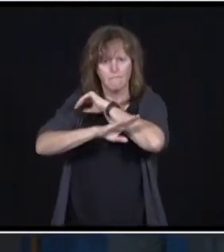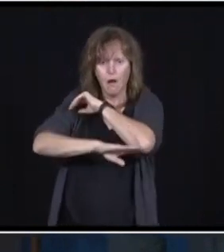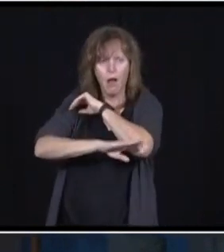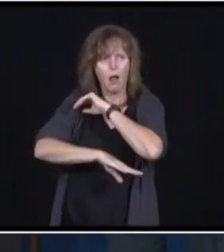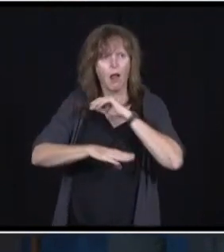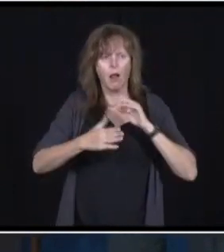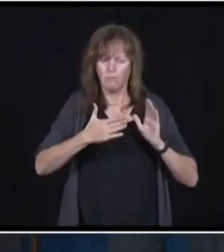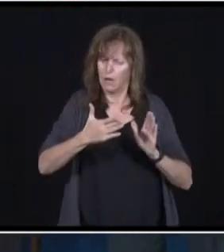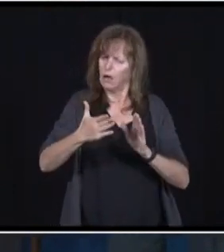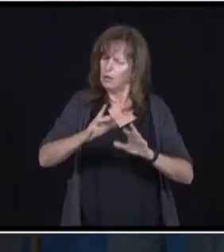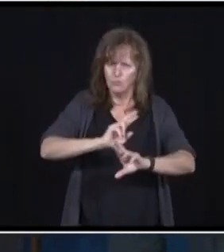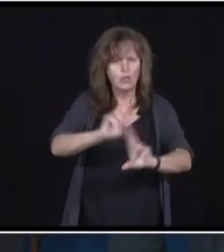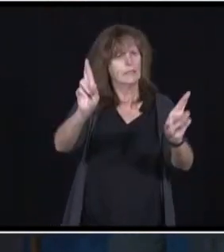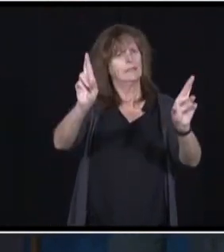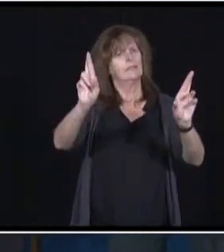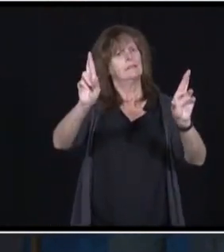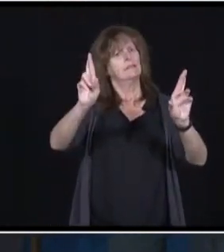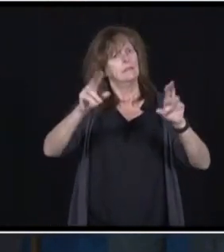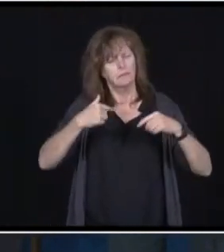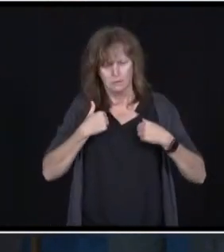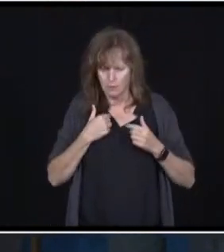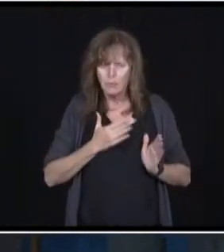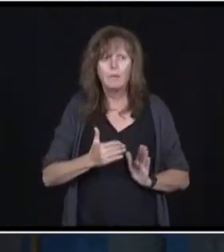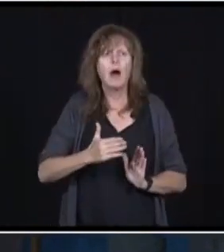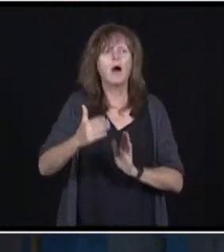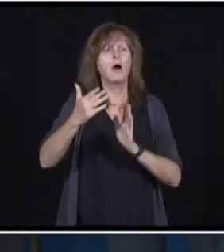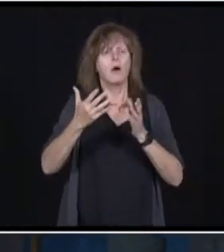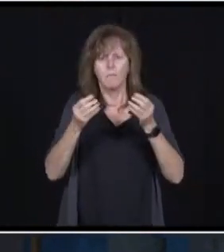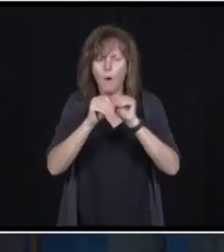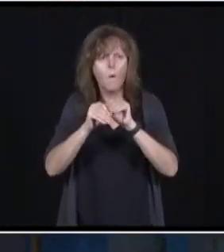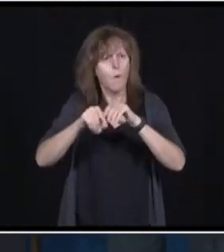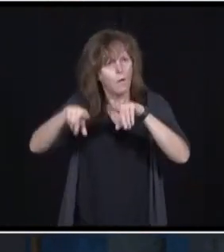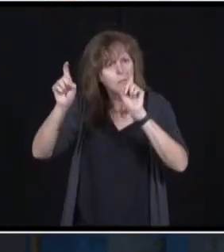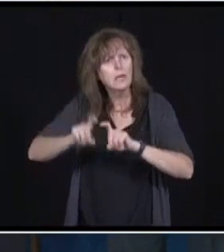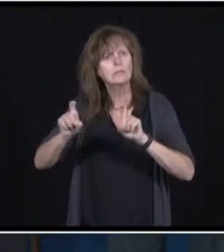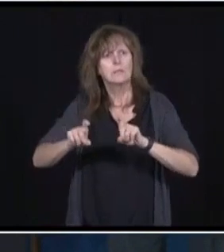is no lineup. Sign up here begging people to get tested.